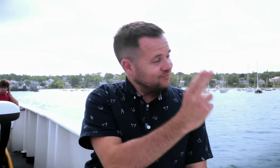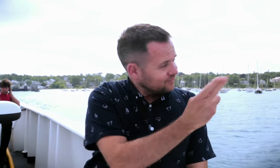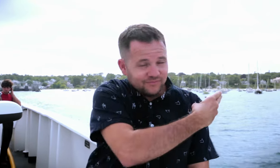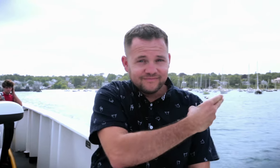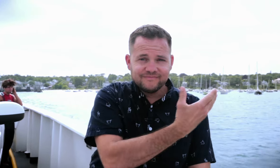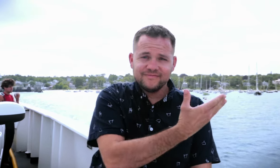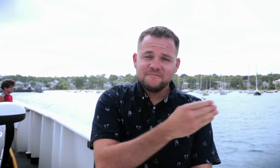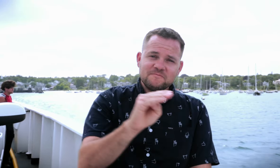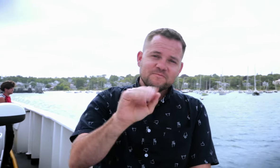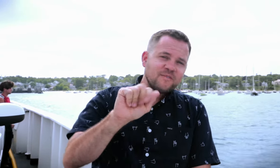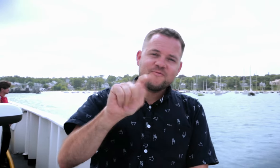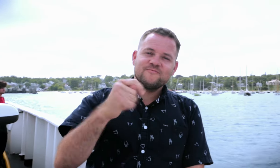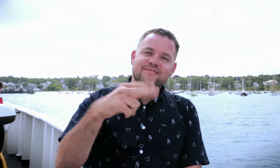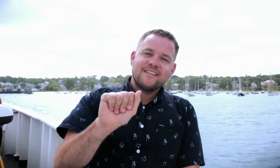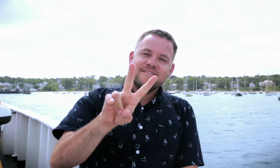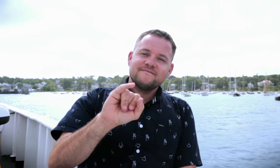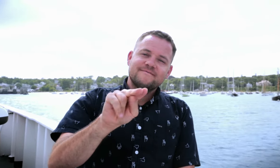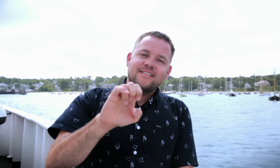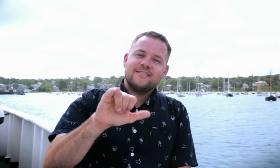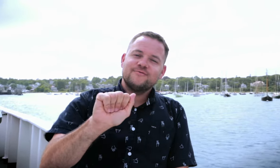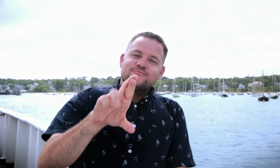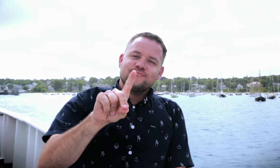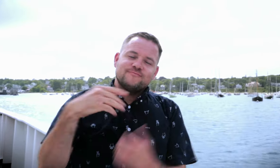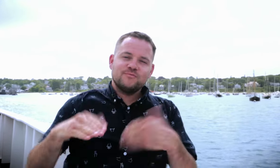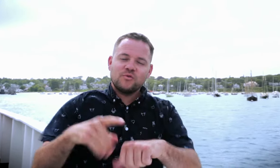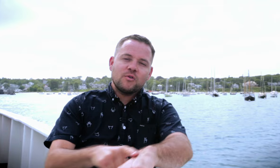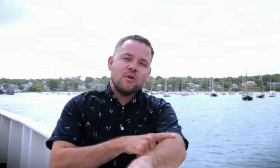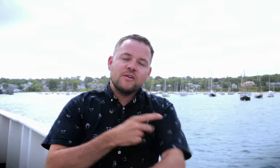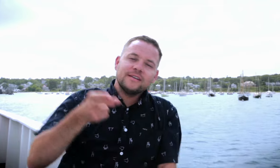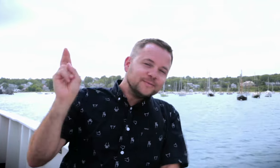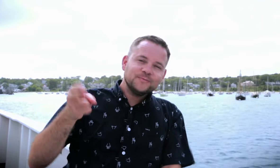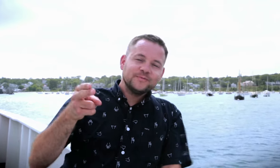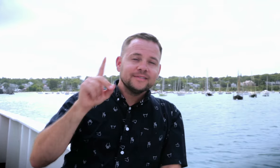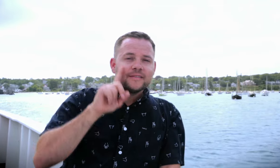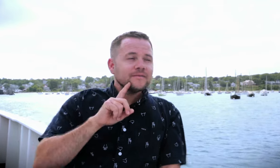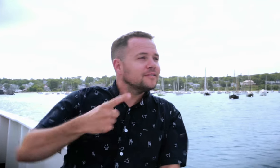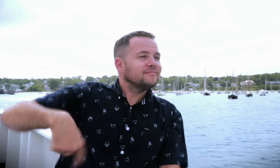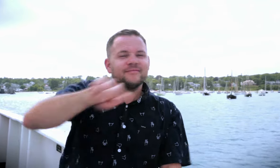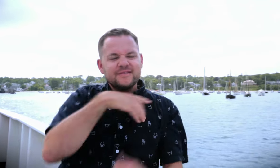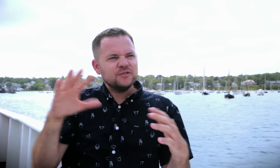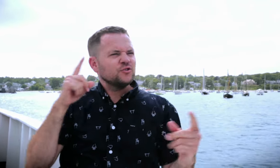Regards to Martha's Vineyard, with its long history.